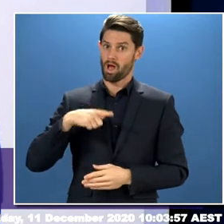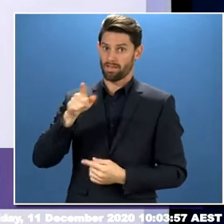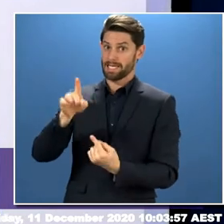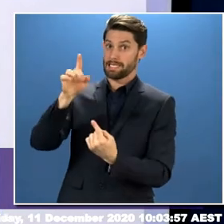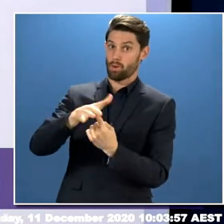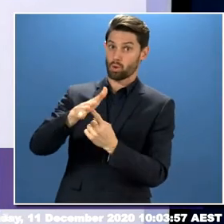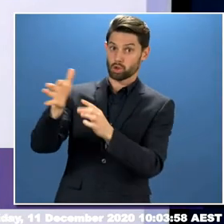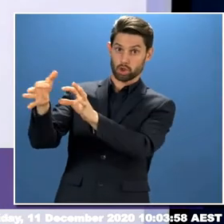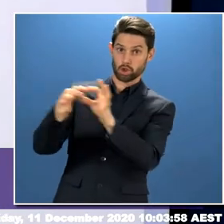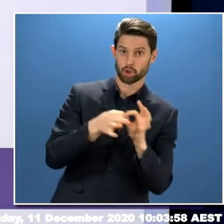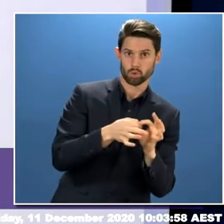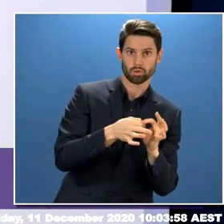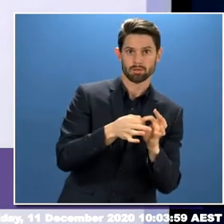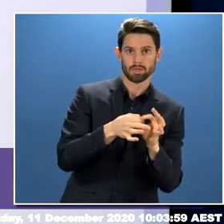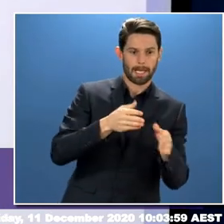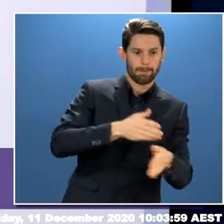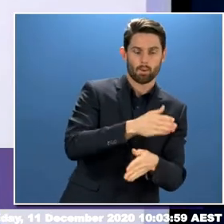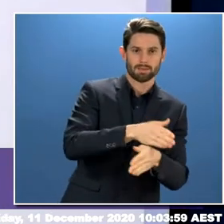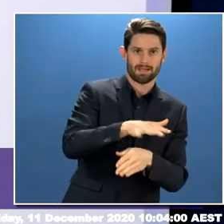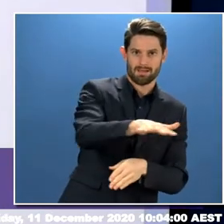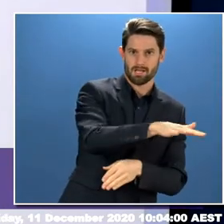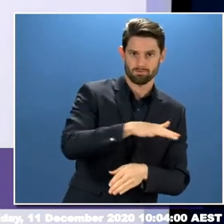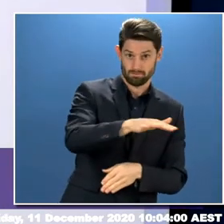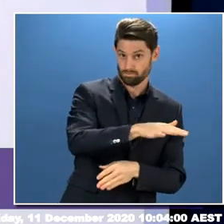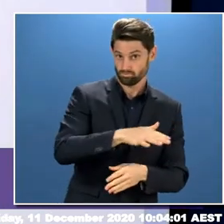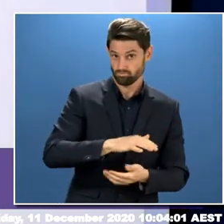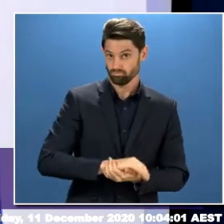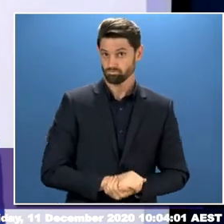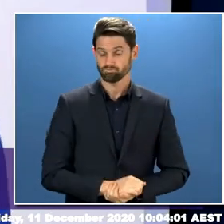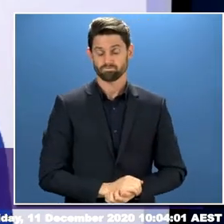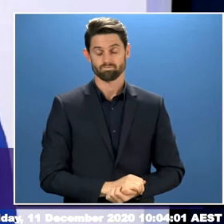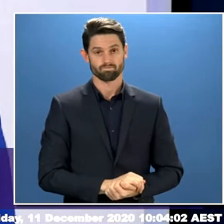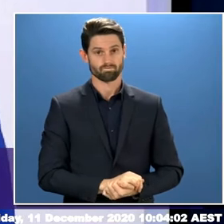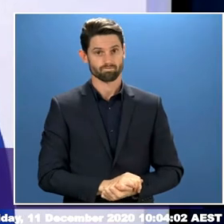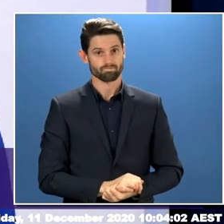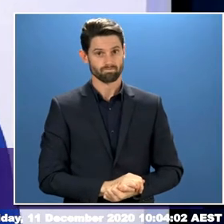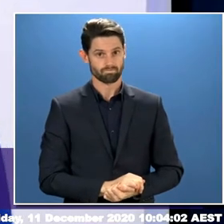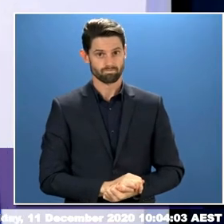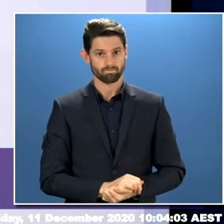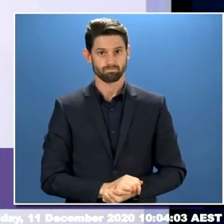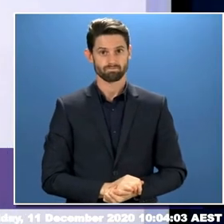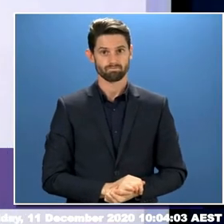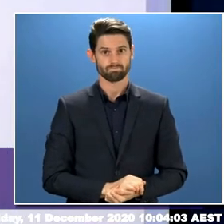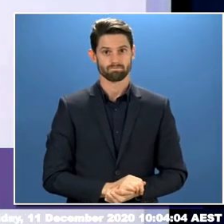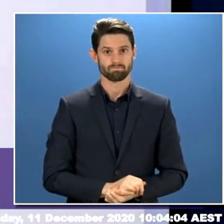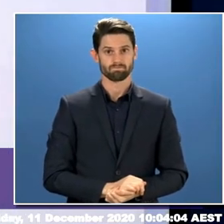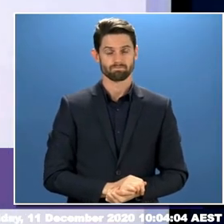that you've done on employment, and then we'll come back and look at some of the specific areas where you've worked on.